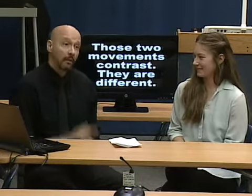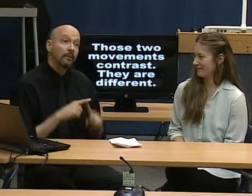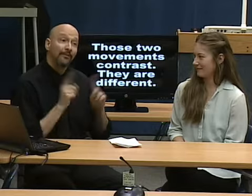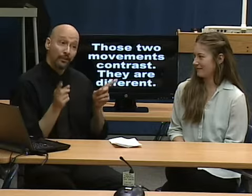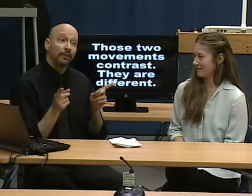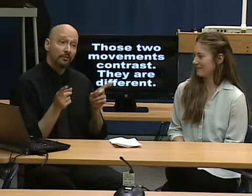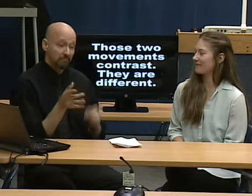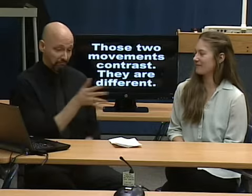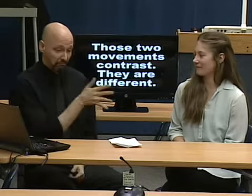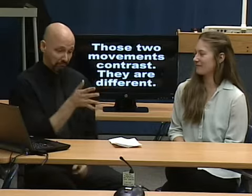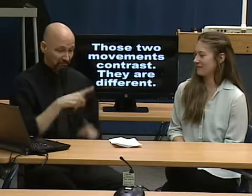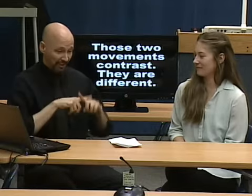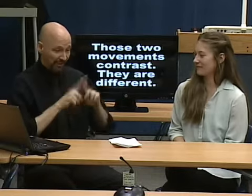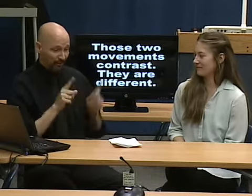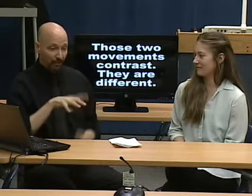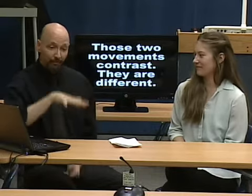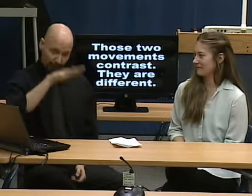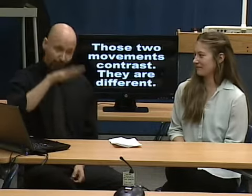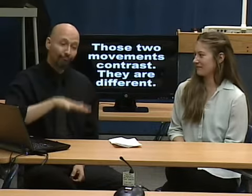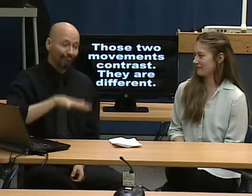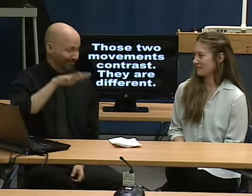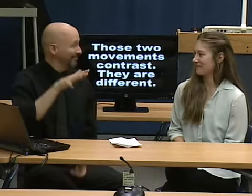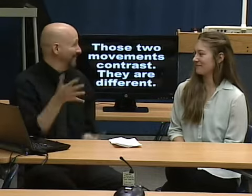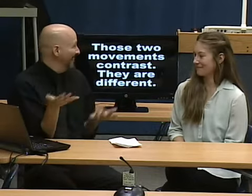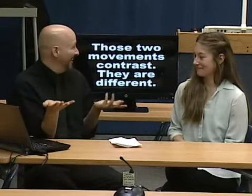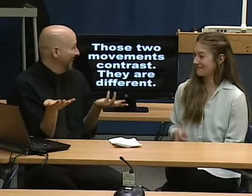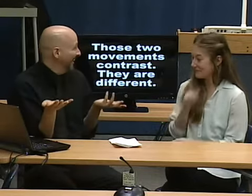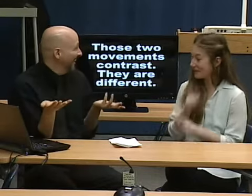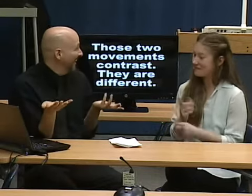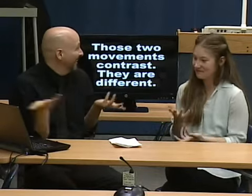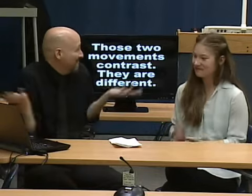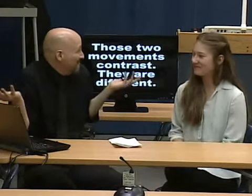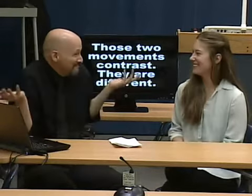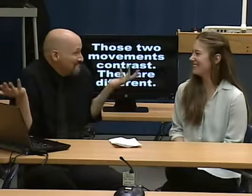They are certainly different. This movement is different from this one. Sure.